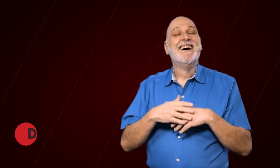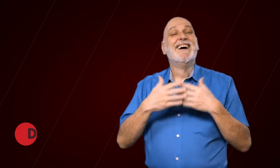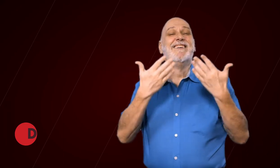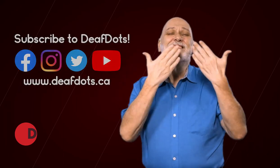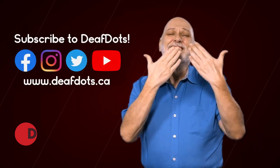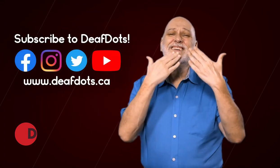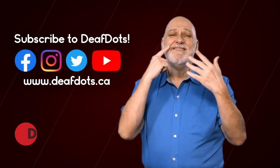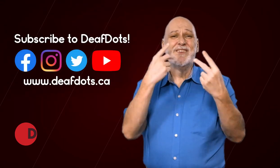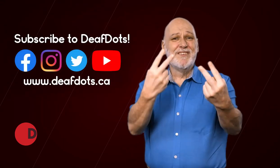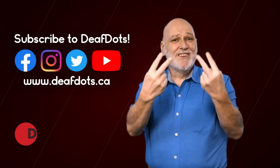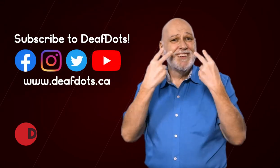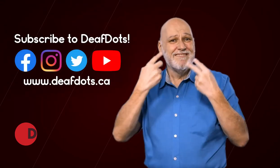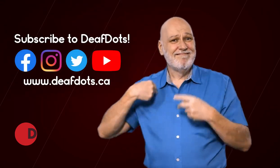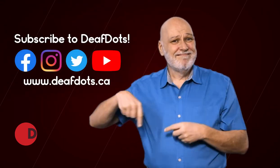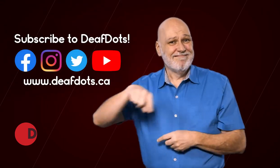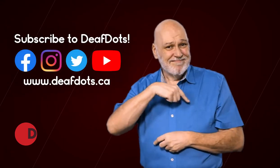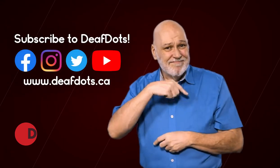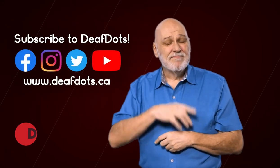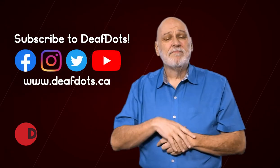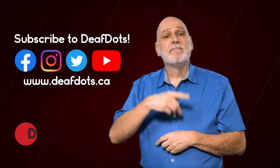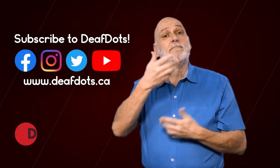Thank you for watching us!